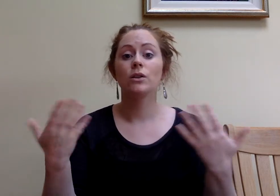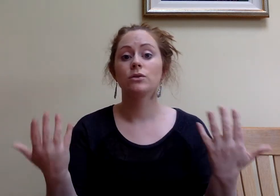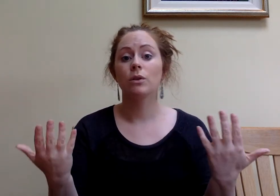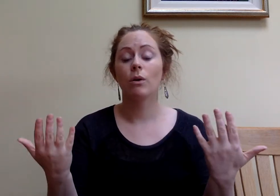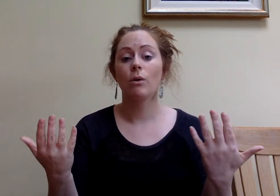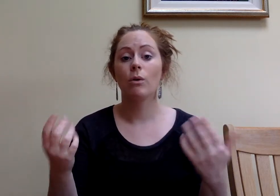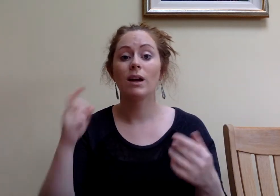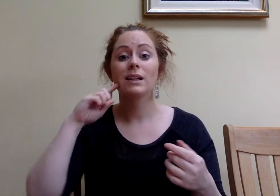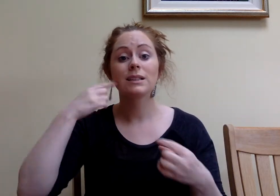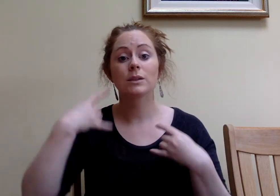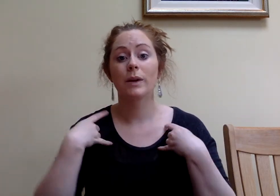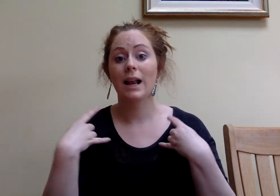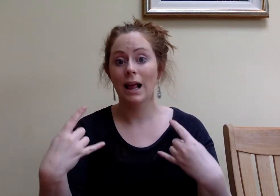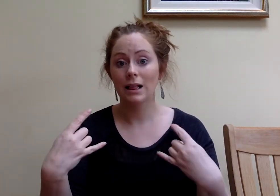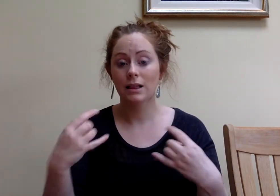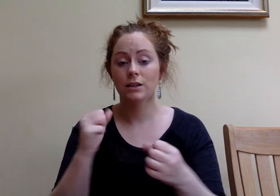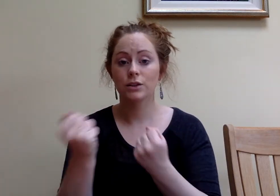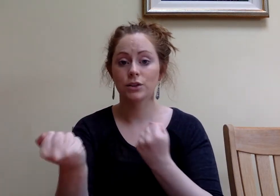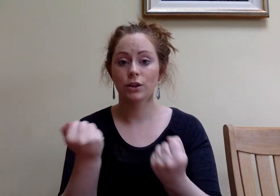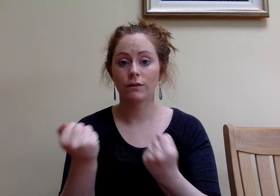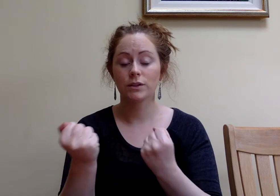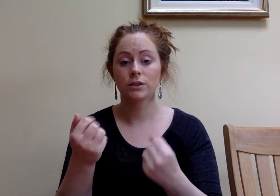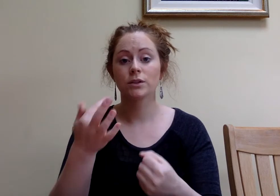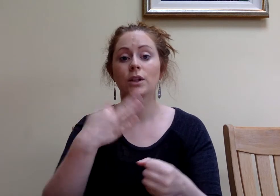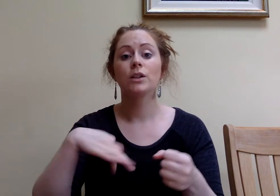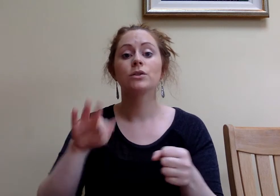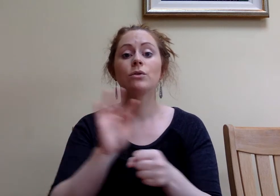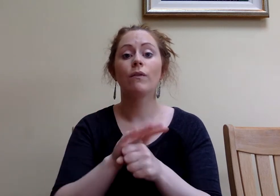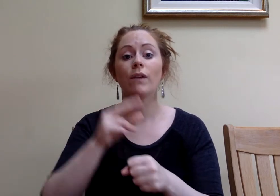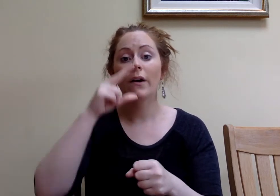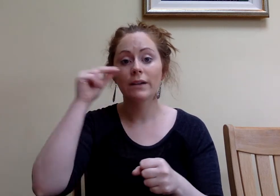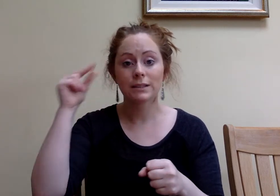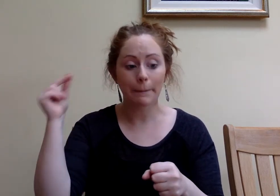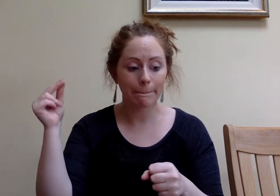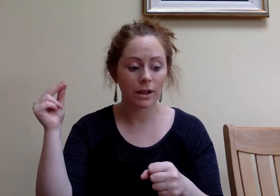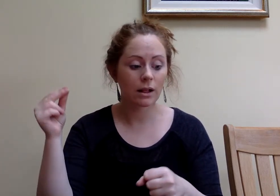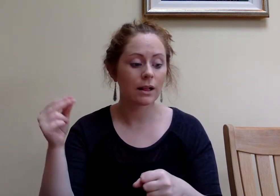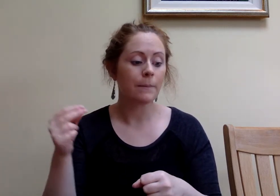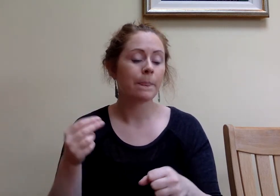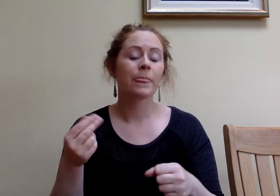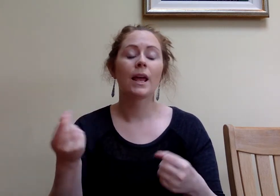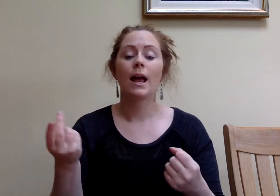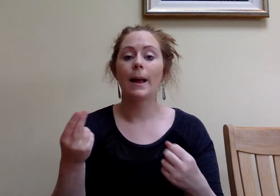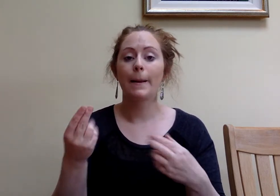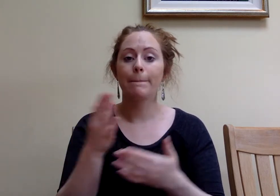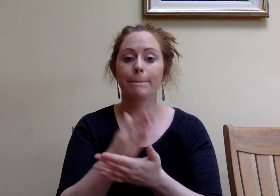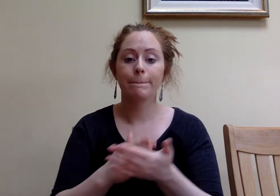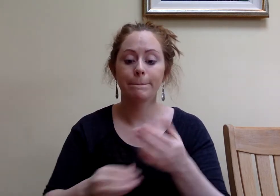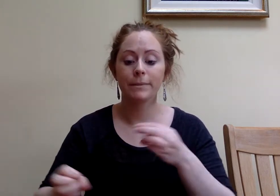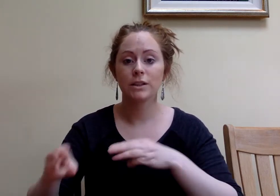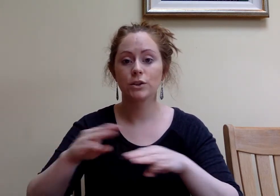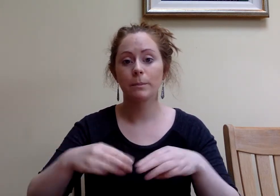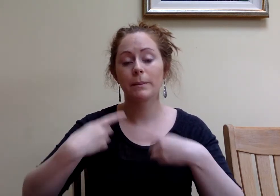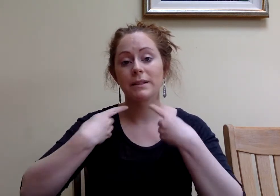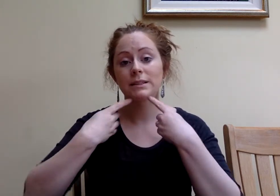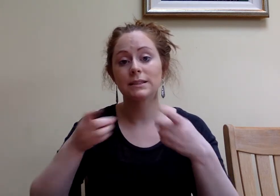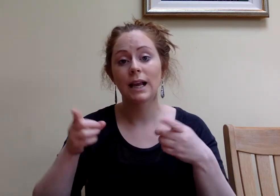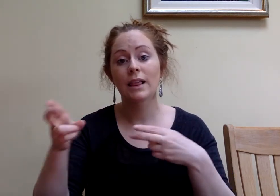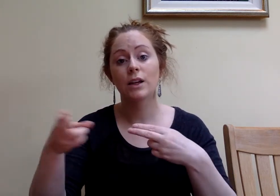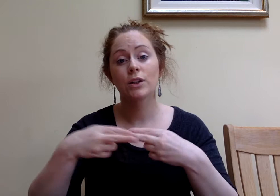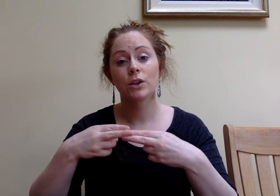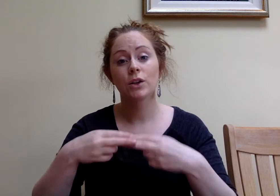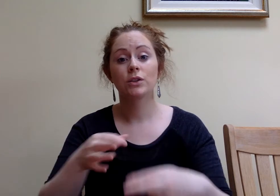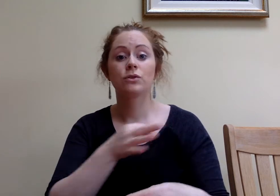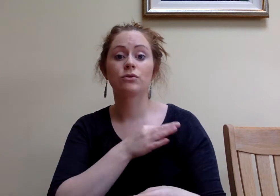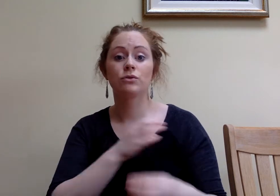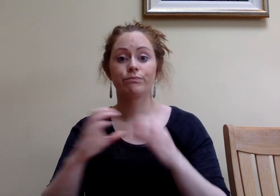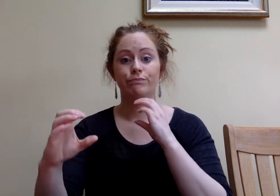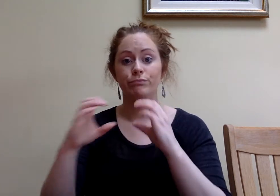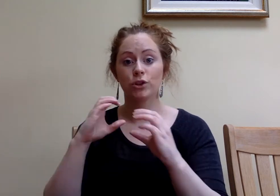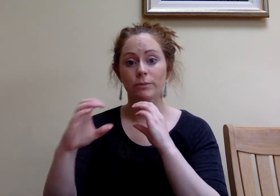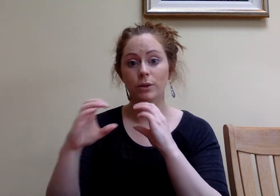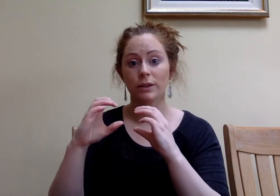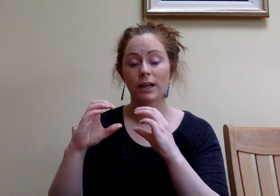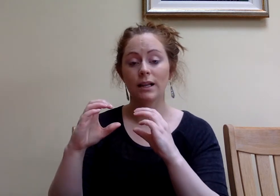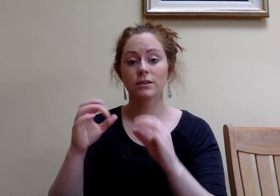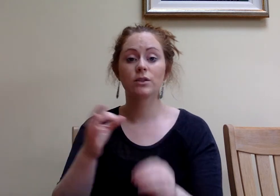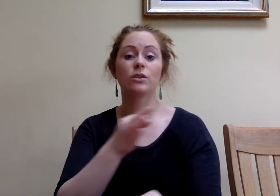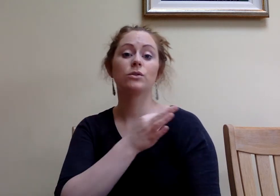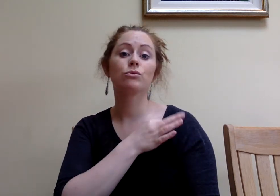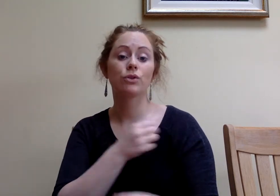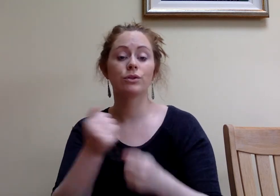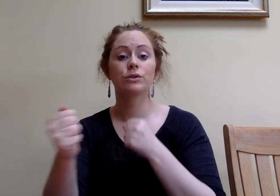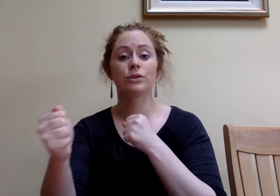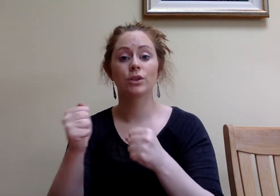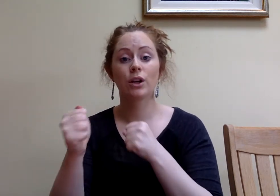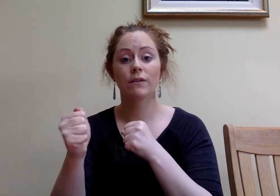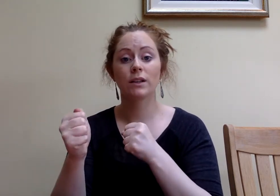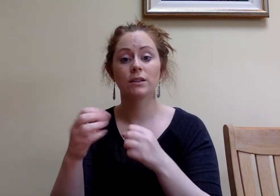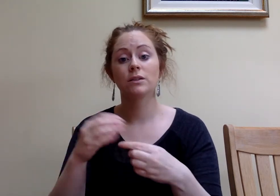For example, some people have a positive experience and say their nurse communicates well with them